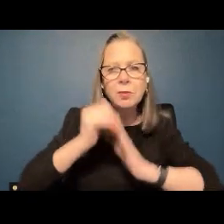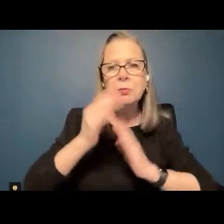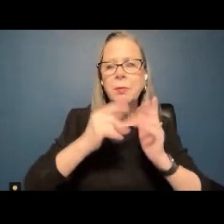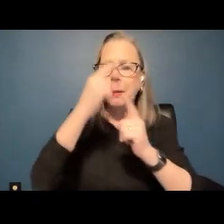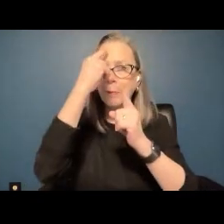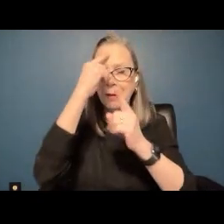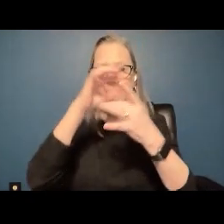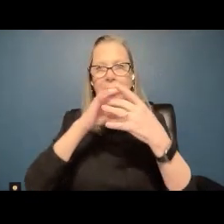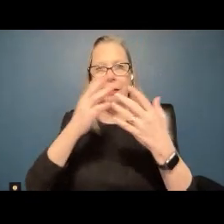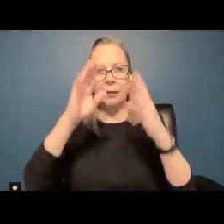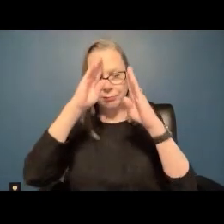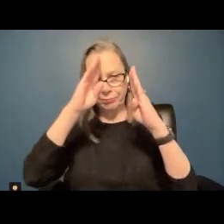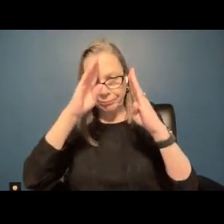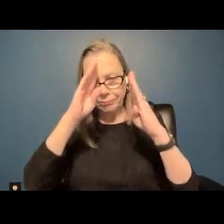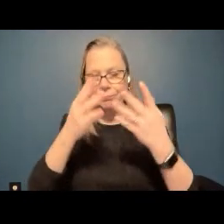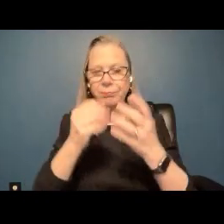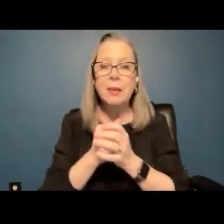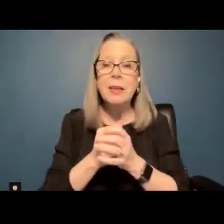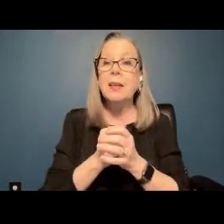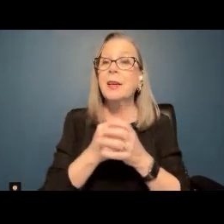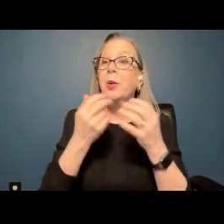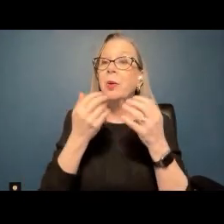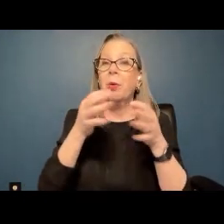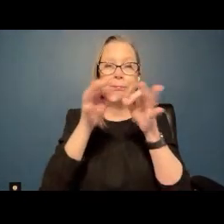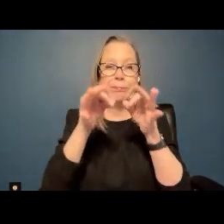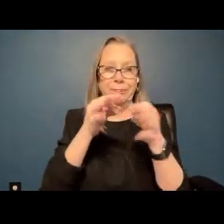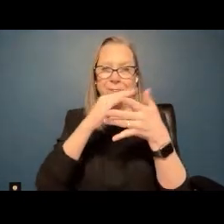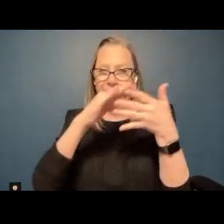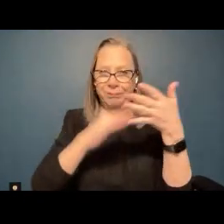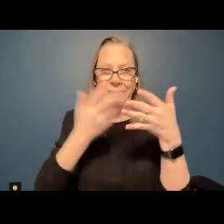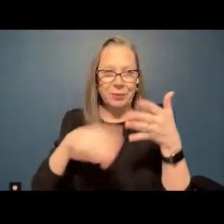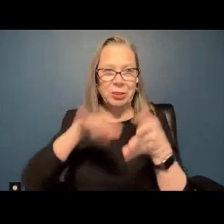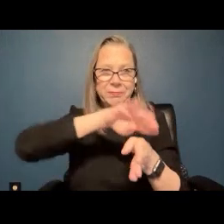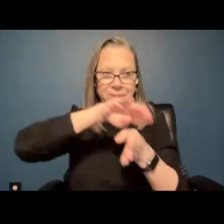So with that housekeeping out of the way, let's talk about our agenda for today.